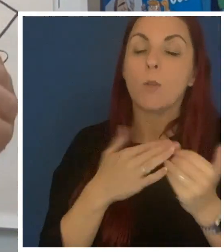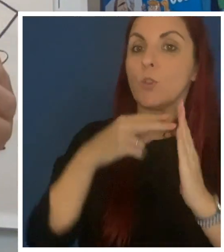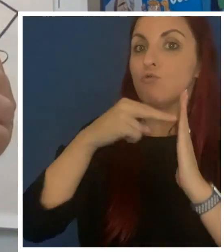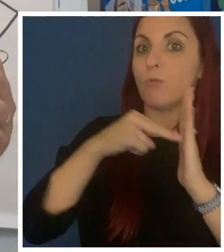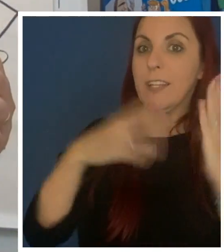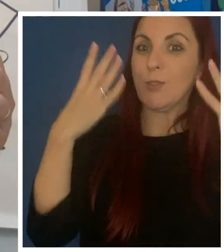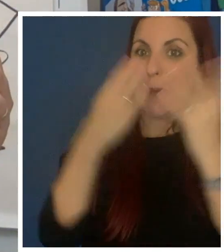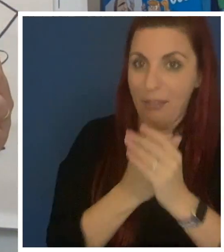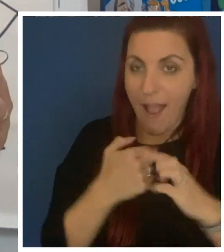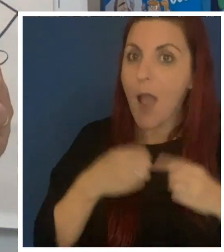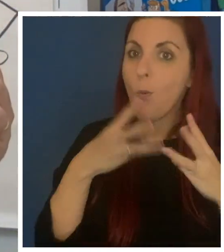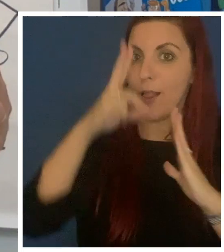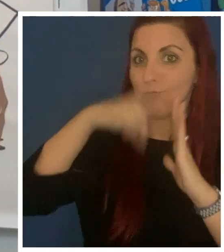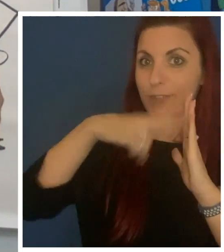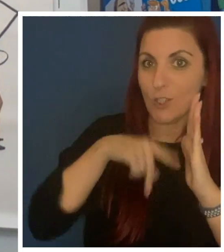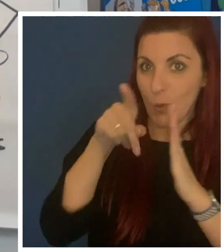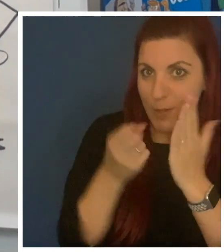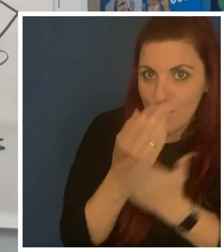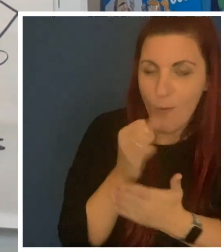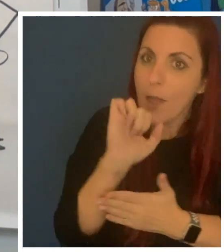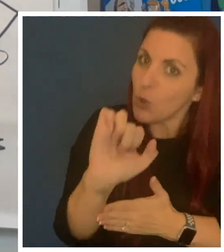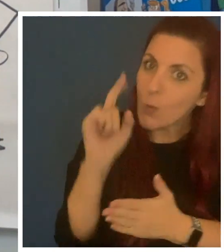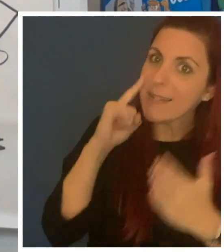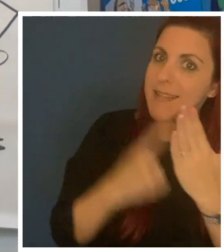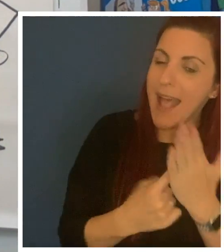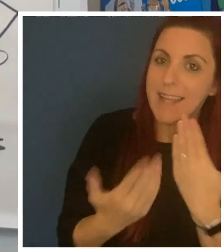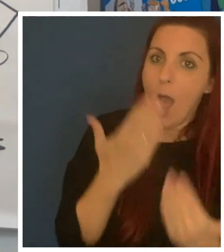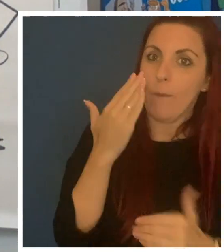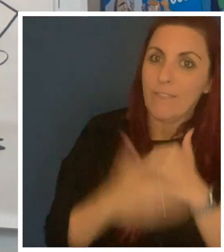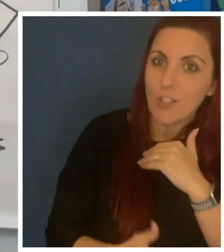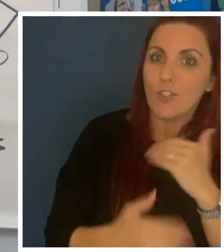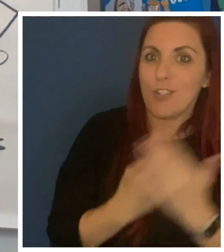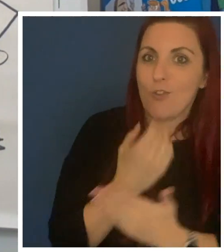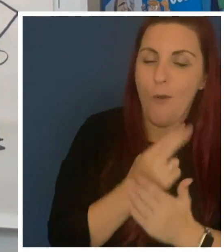I'll read it out to you and then you can decide how to finish it off using your imaginations.